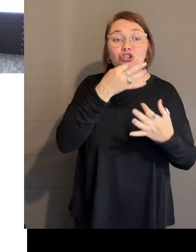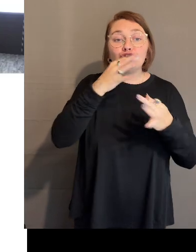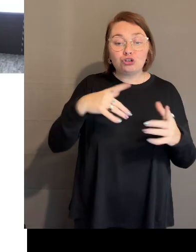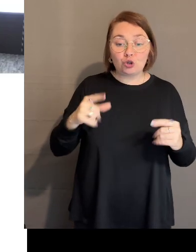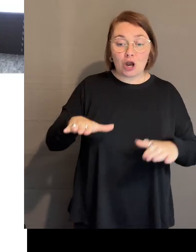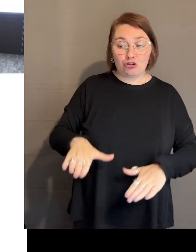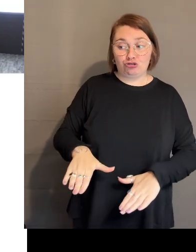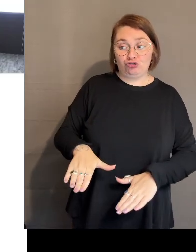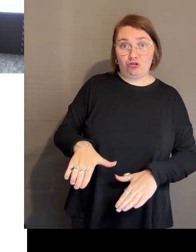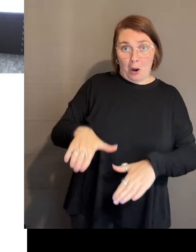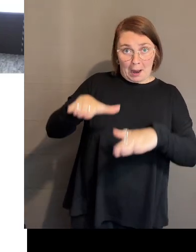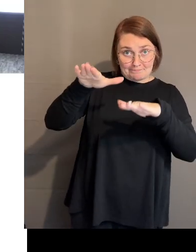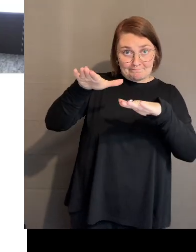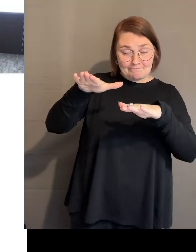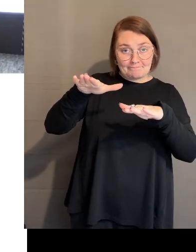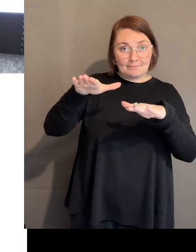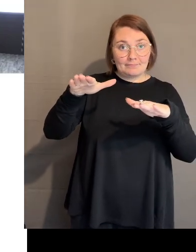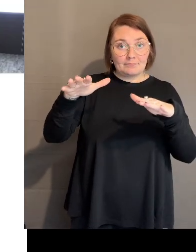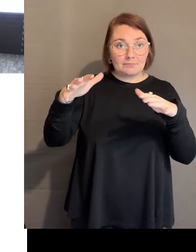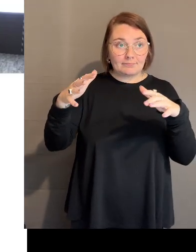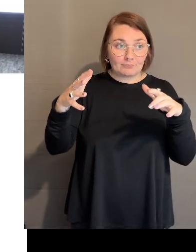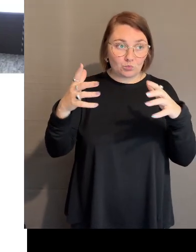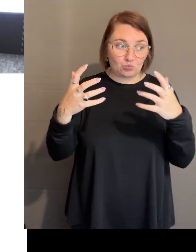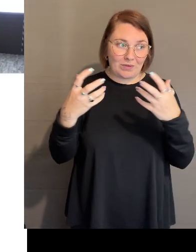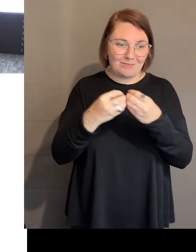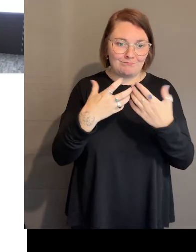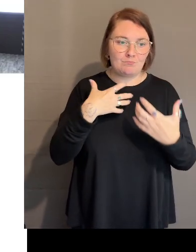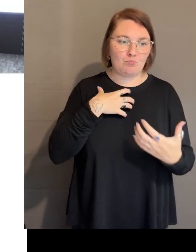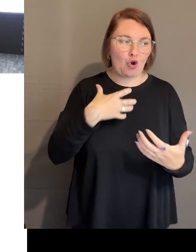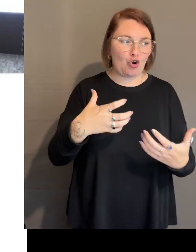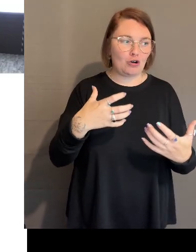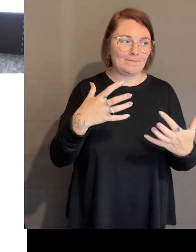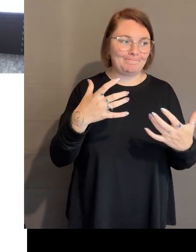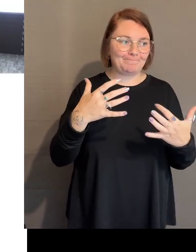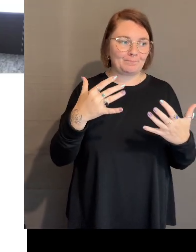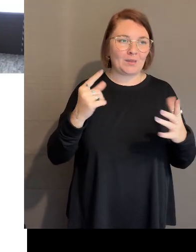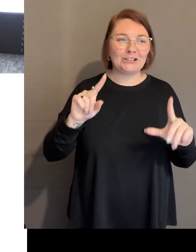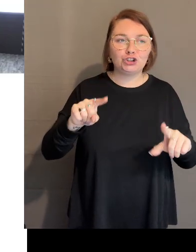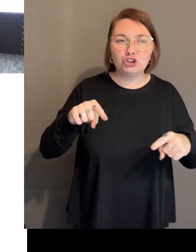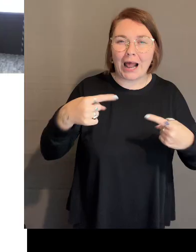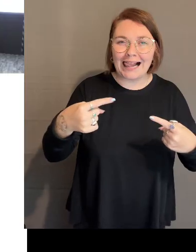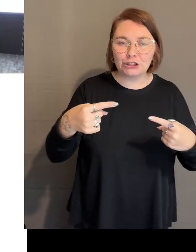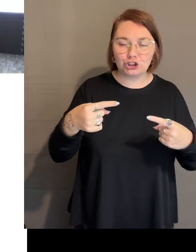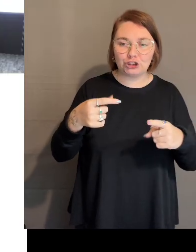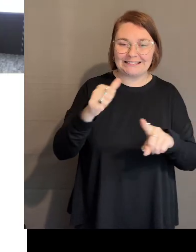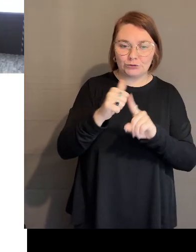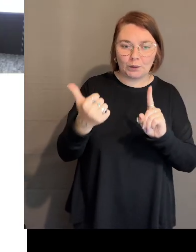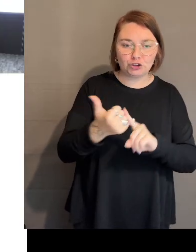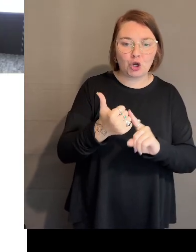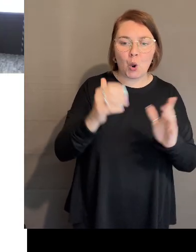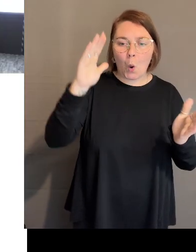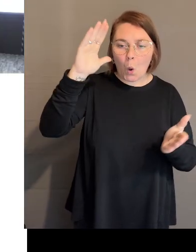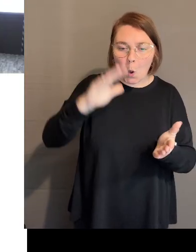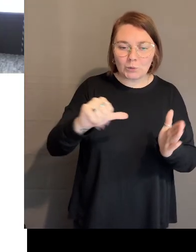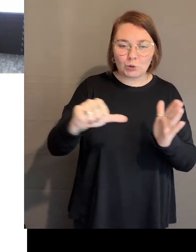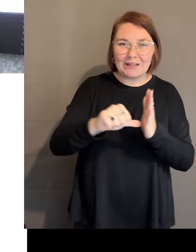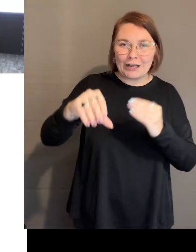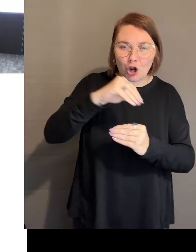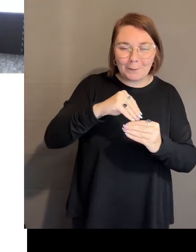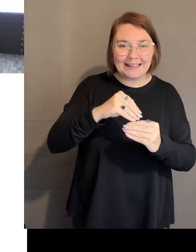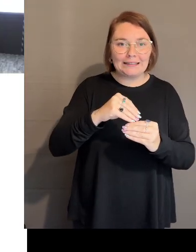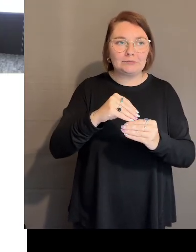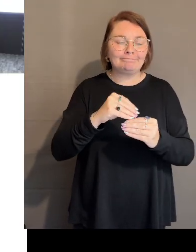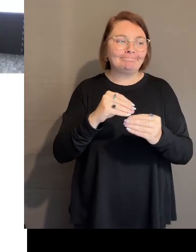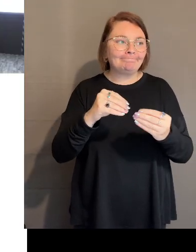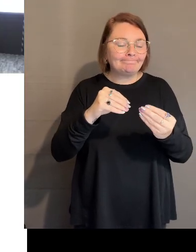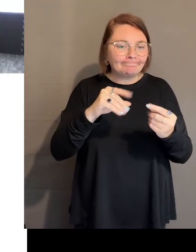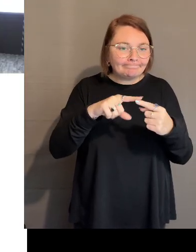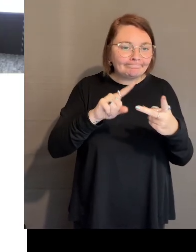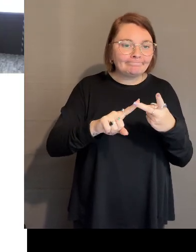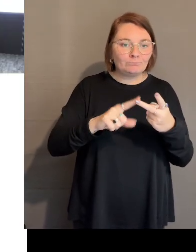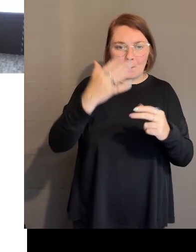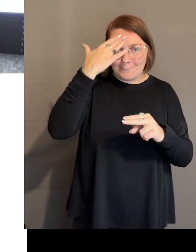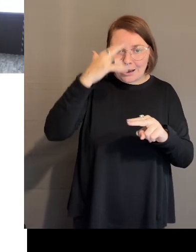Children growing up in… More challenging situation, lower socioeconomic status, with parents who are